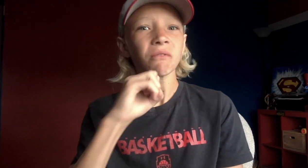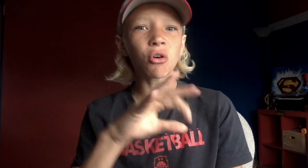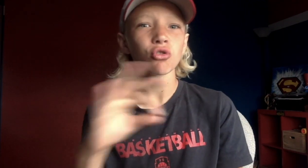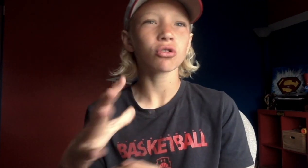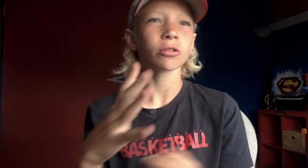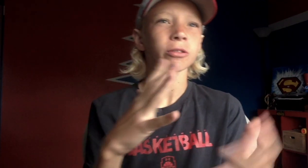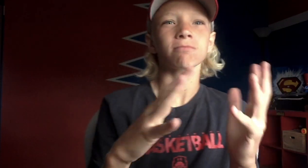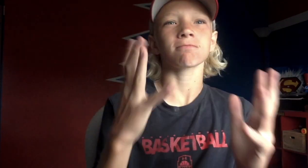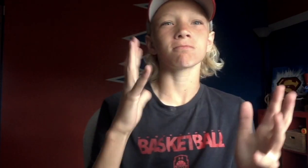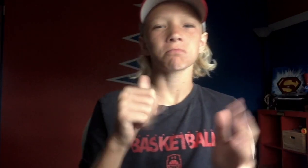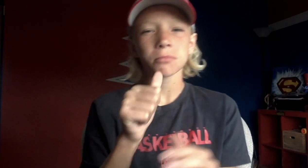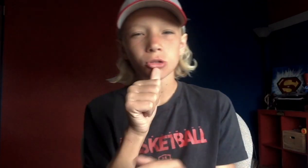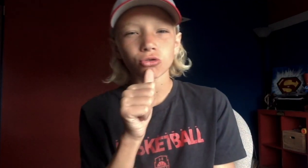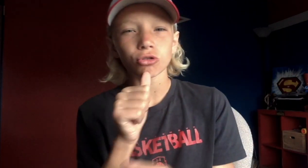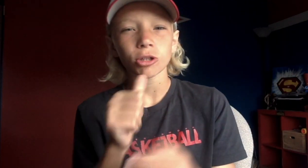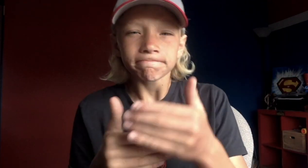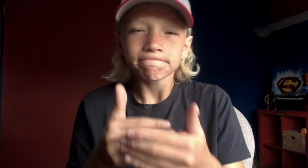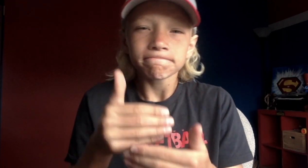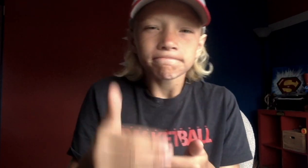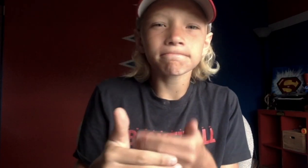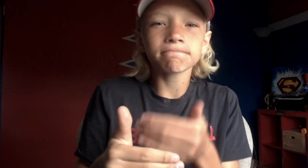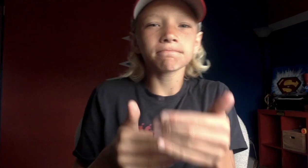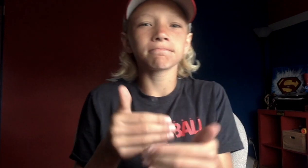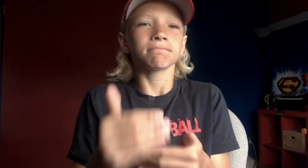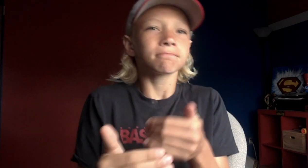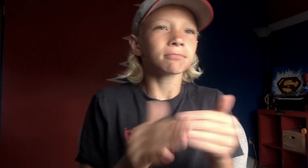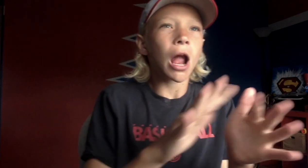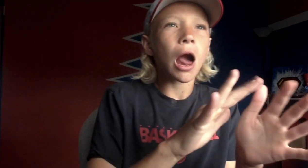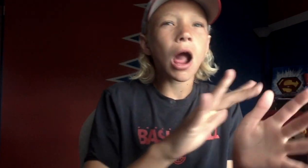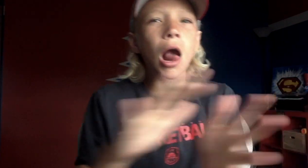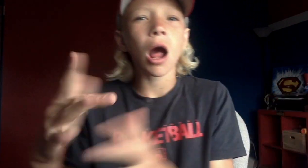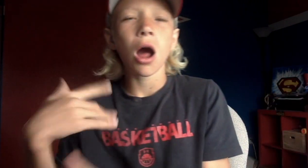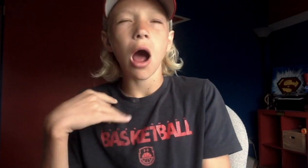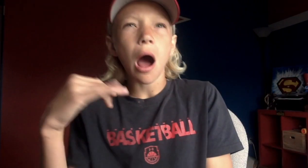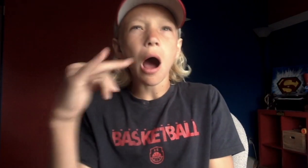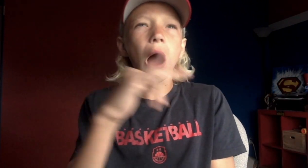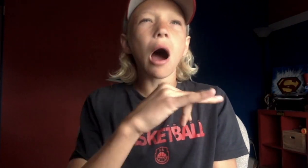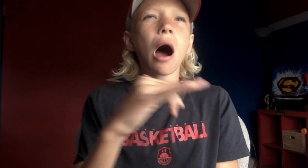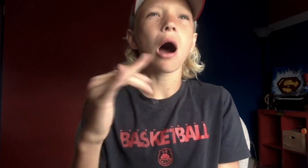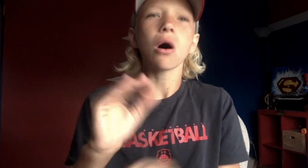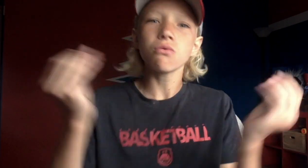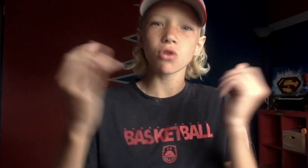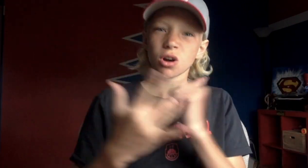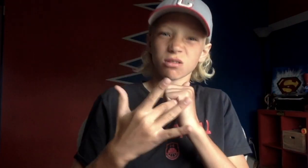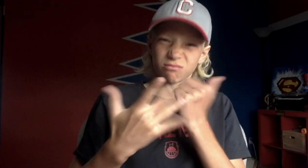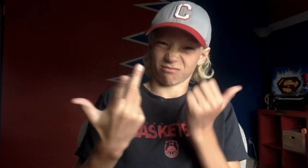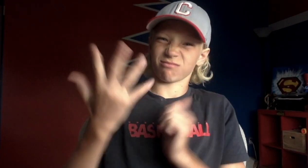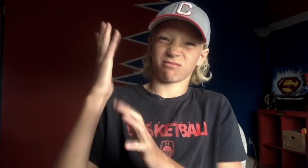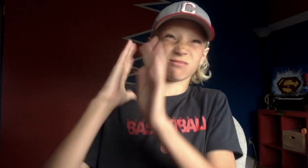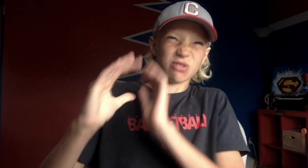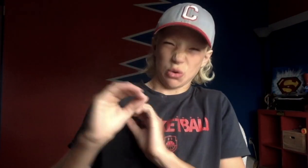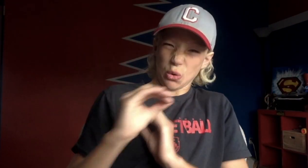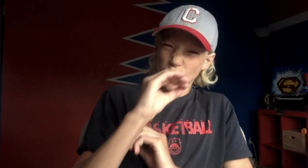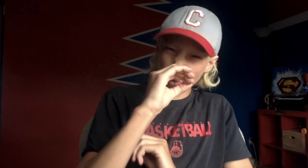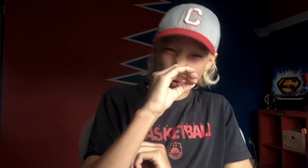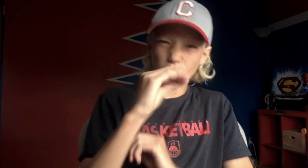then and it's something new, really old fashioned ways and a lot of struggle and perseverance. These people went through an it had